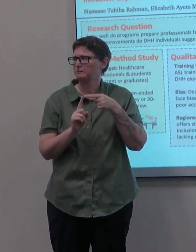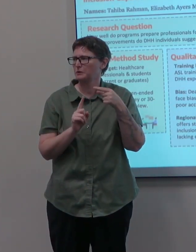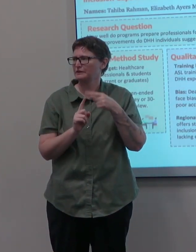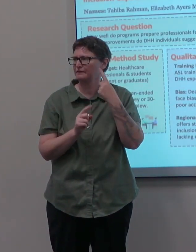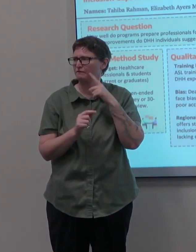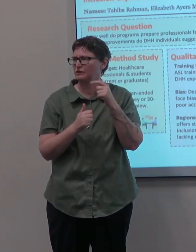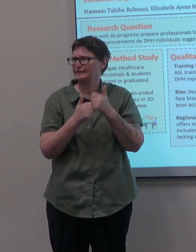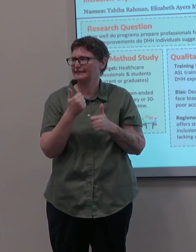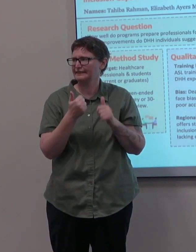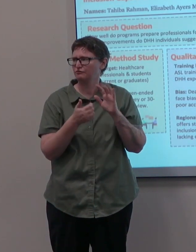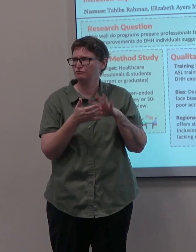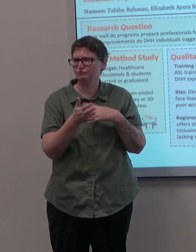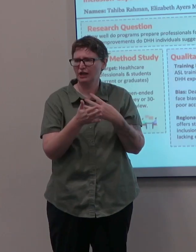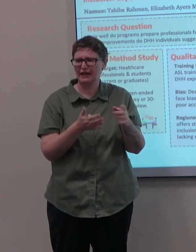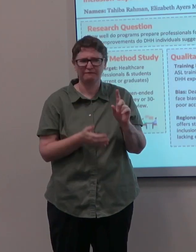How many total points is each graph?